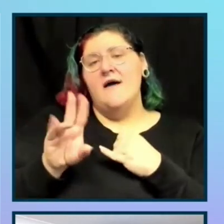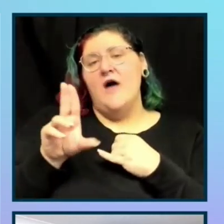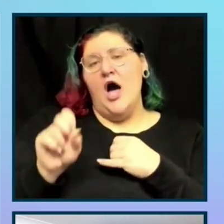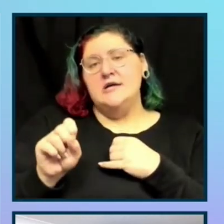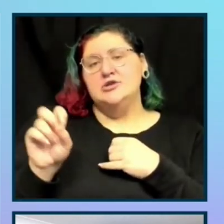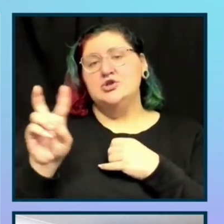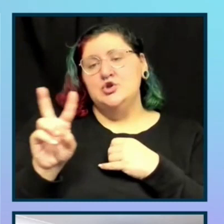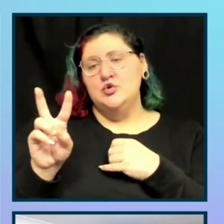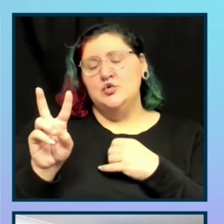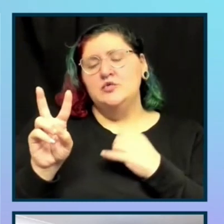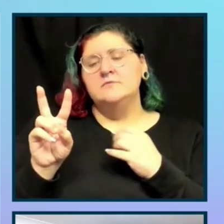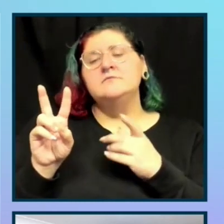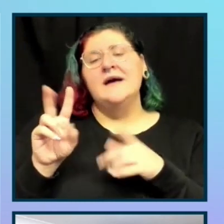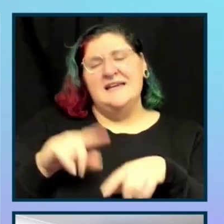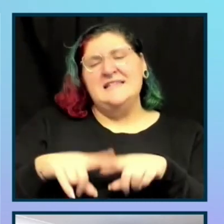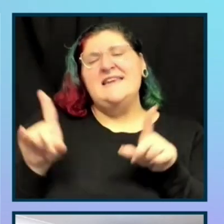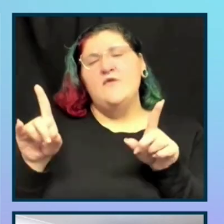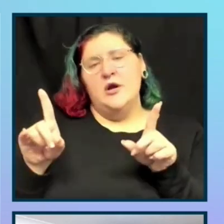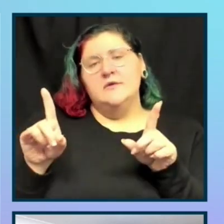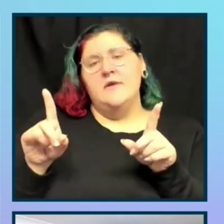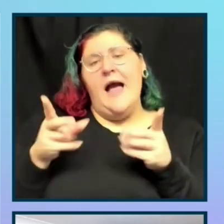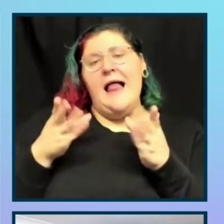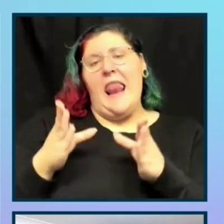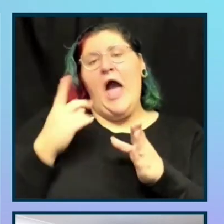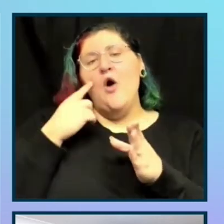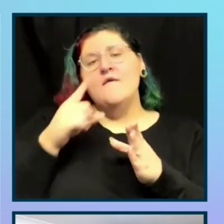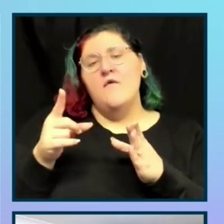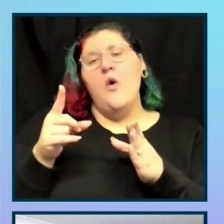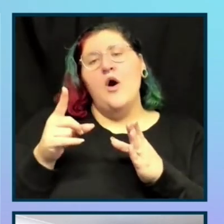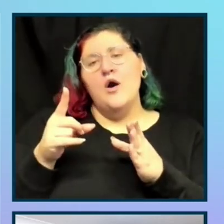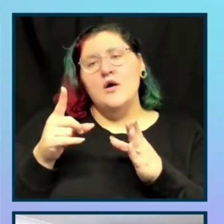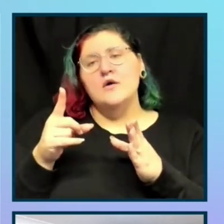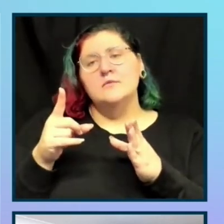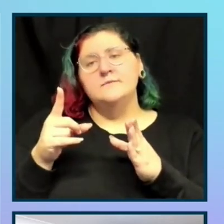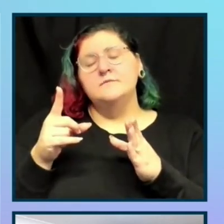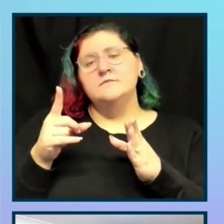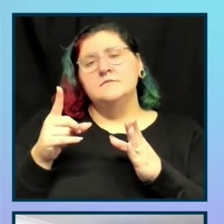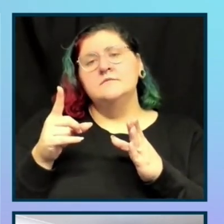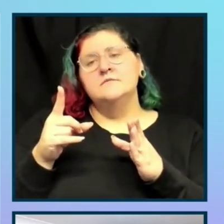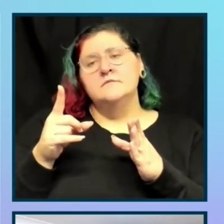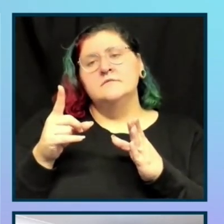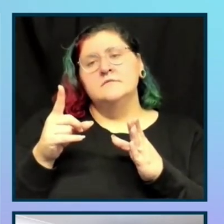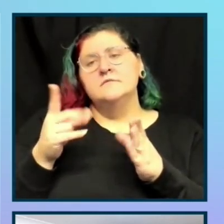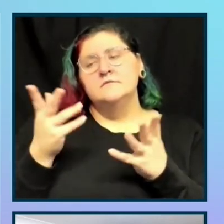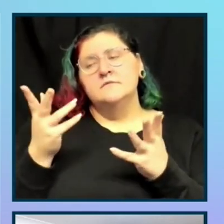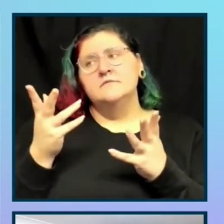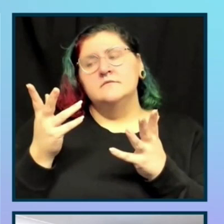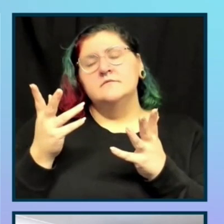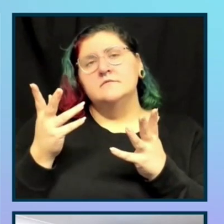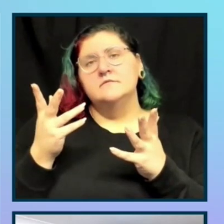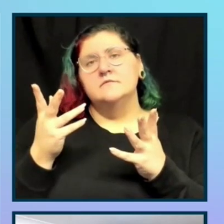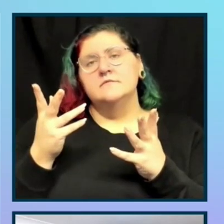because they allow you know, pretty much full agency to varying to, you know, a great degree where